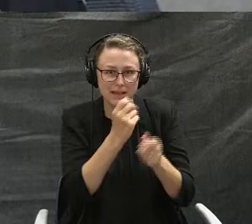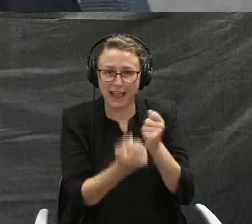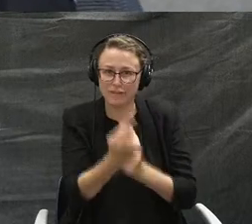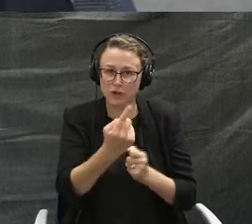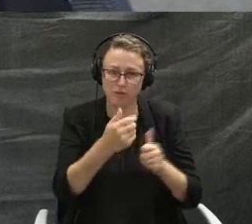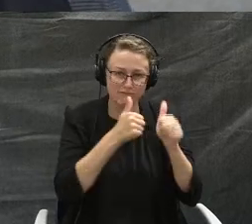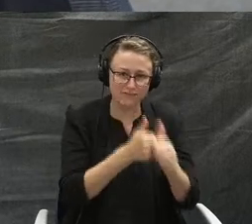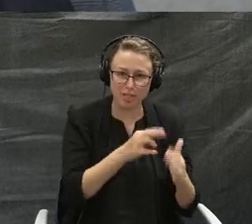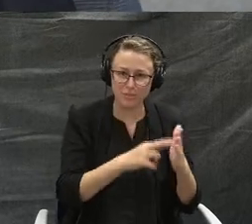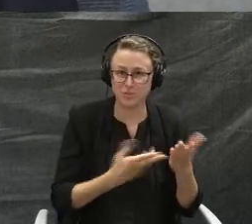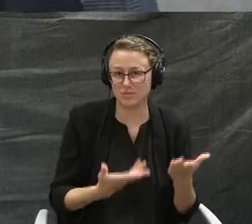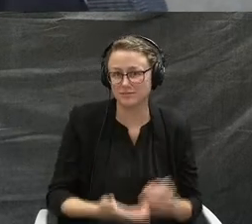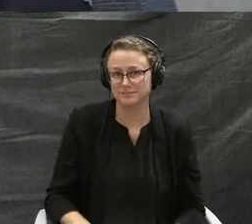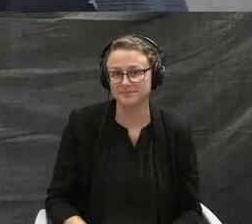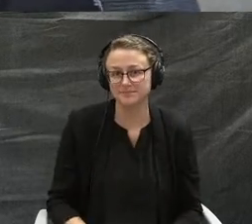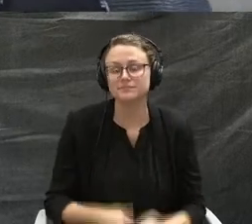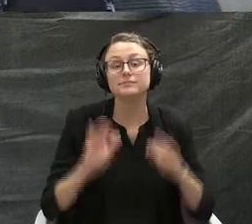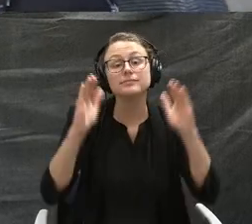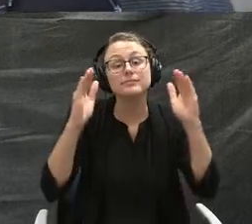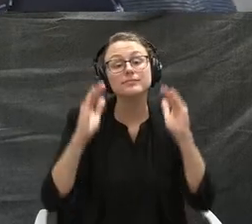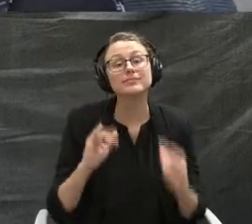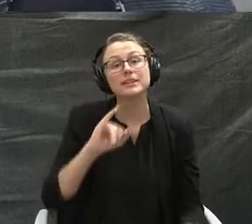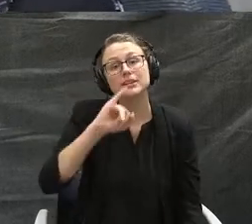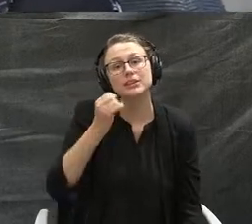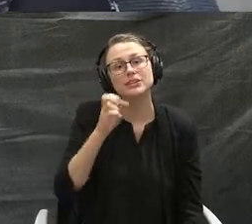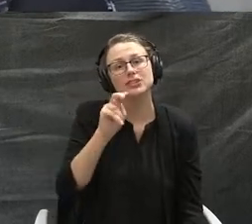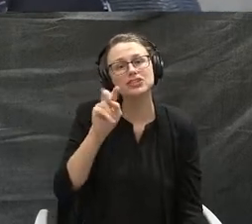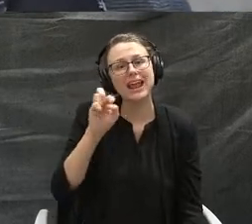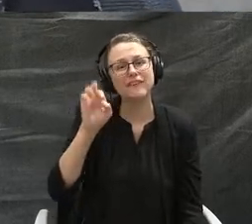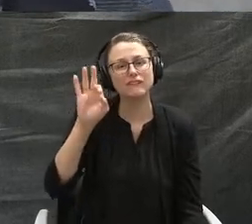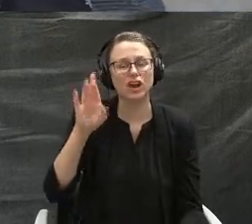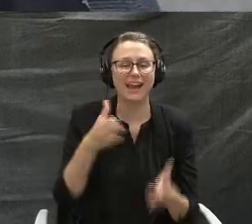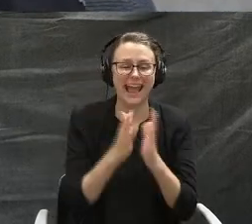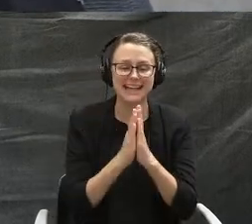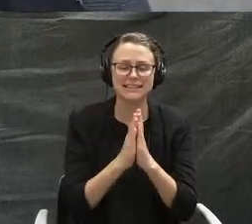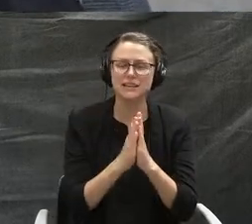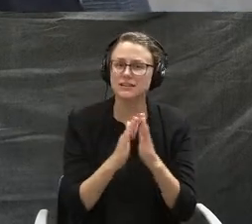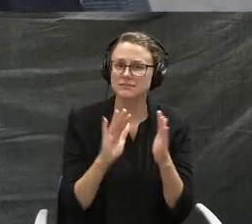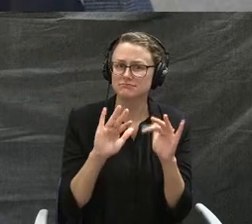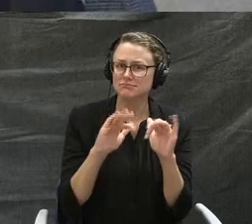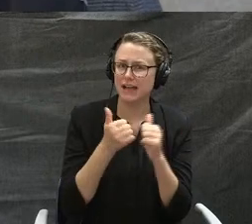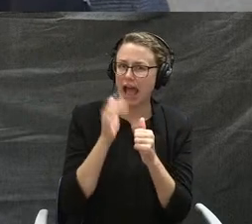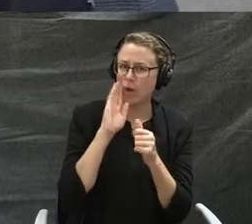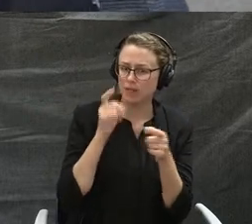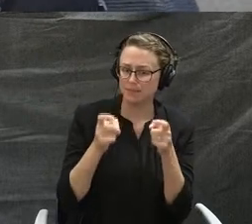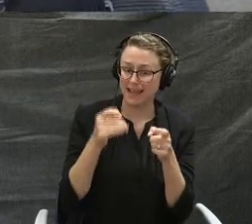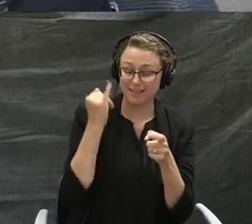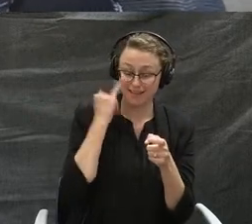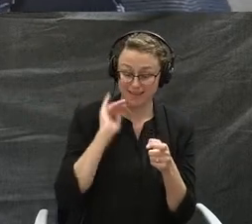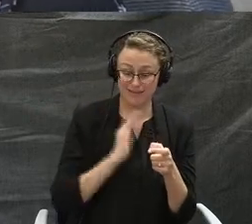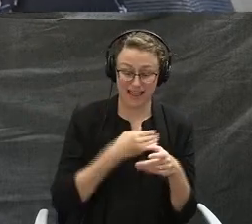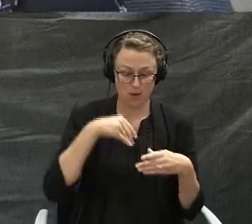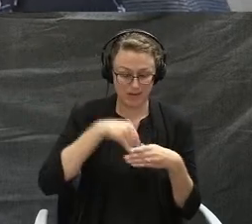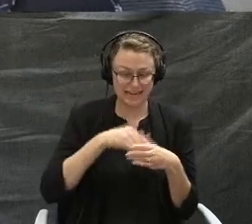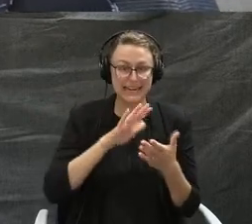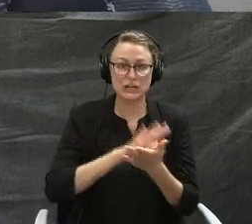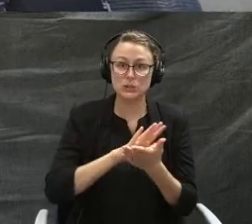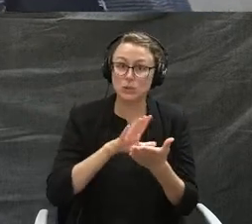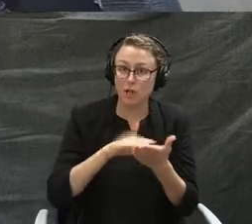Jennifer Mickelson of Minne Tonka asks, can you tell us how it will be handled if are in school learning and there is a